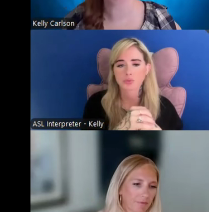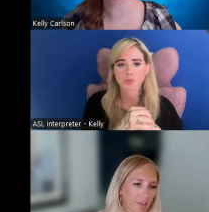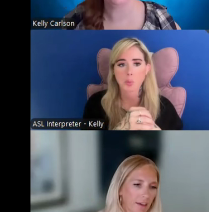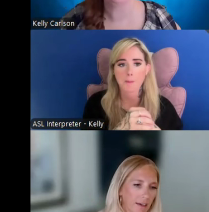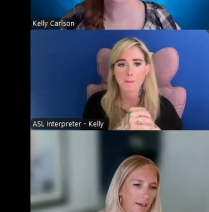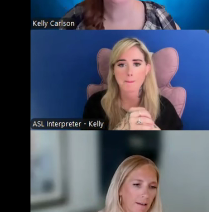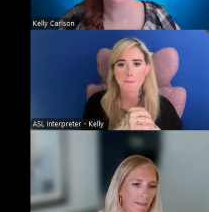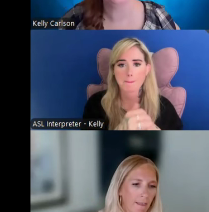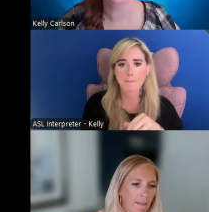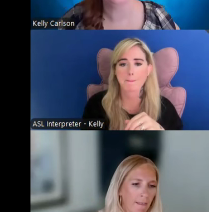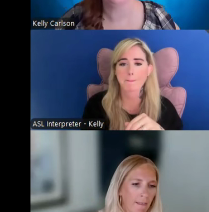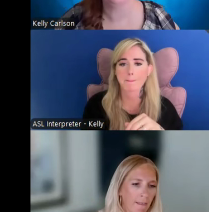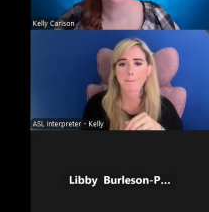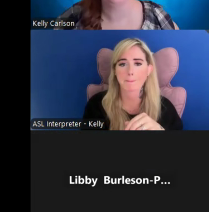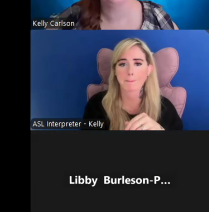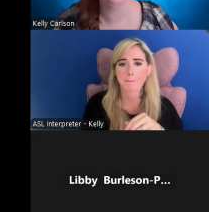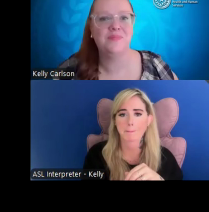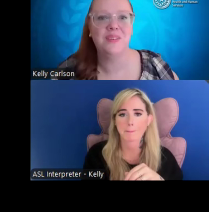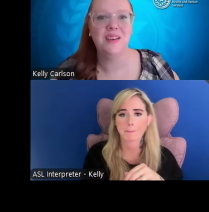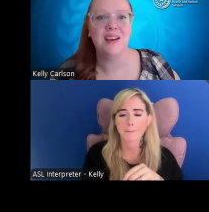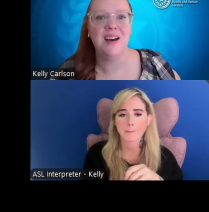Awesome.